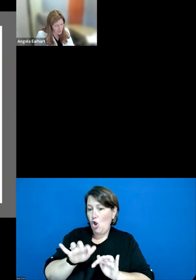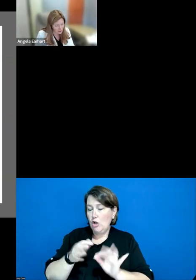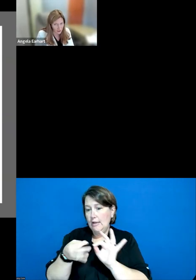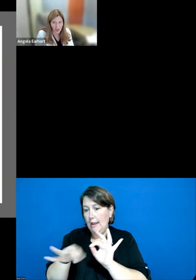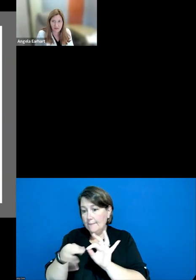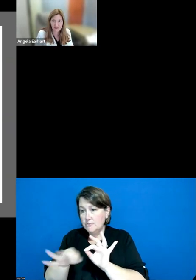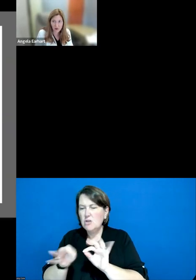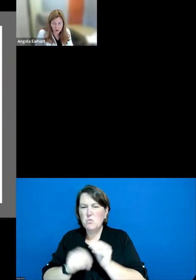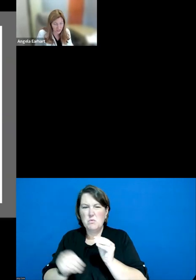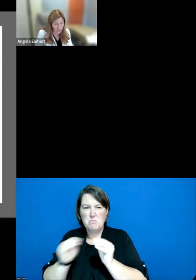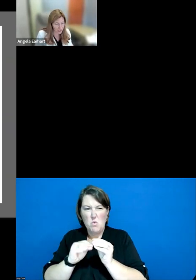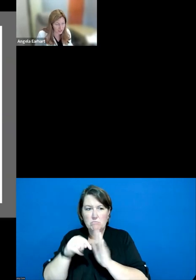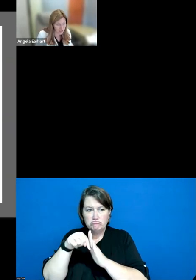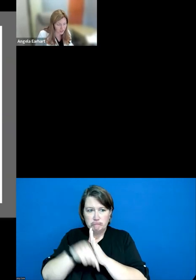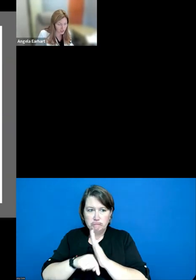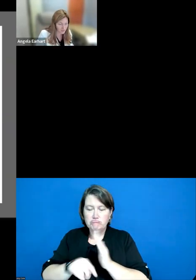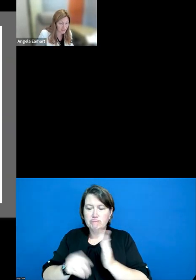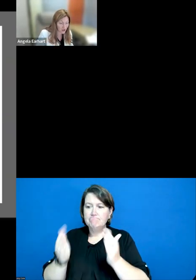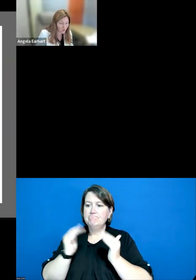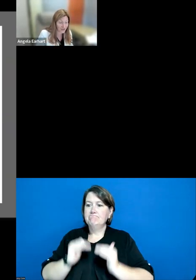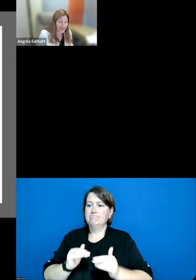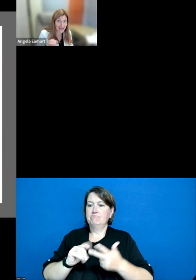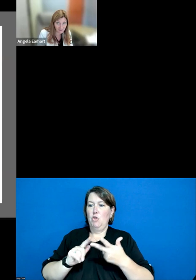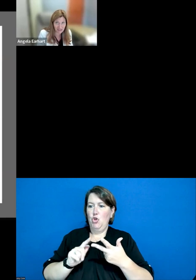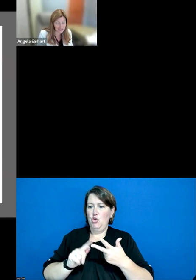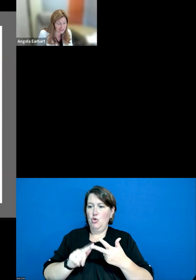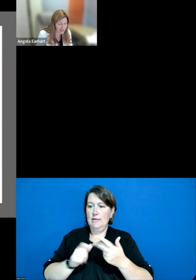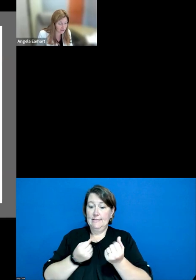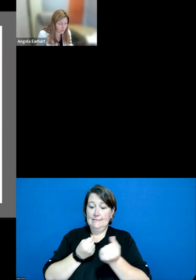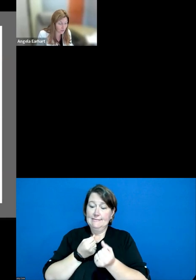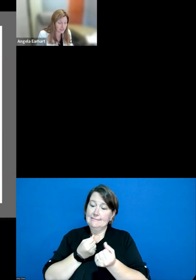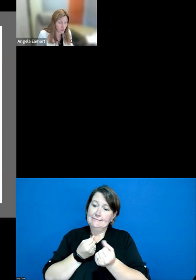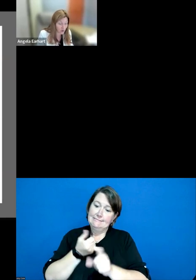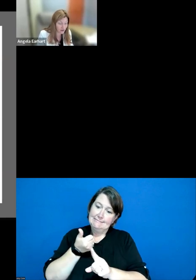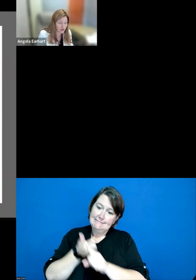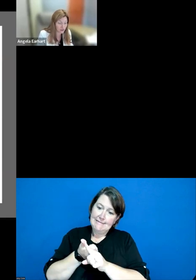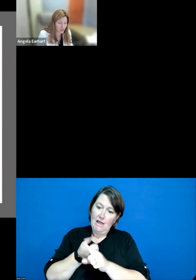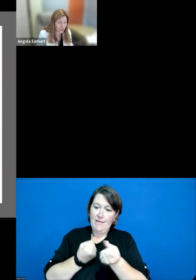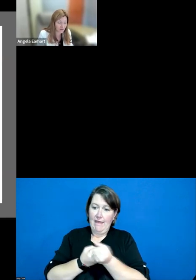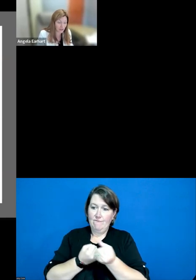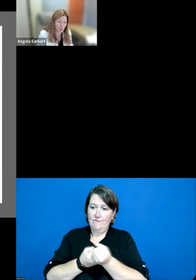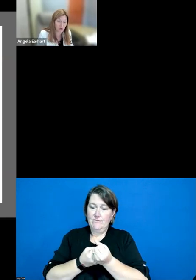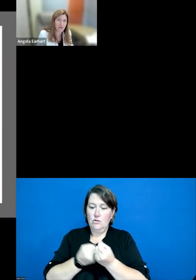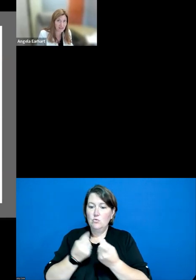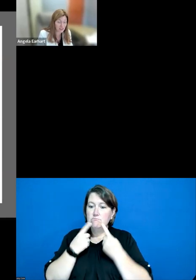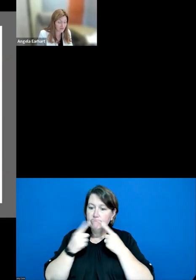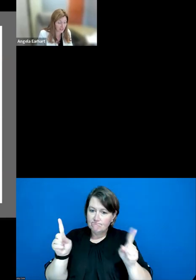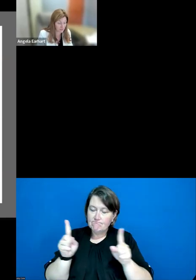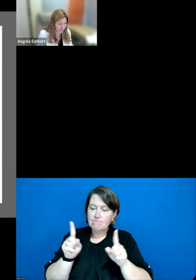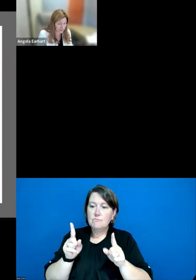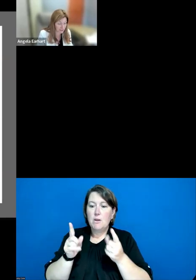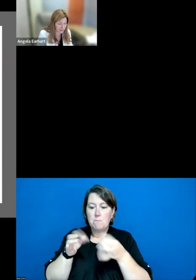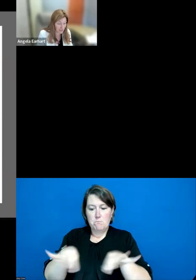And then thirdly, self advocacy was important to achieving more positive experiences.